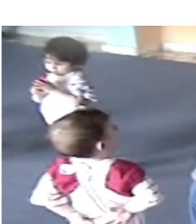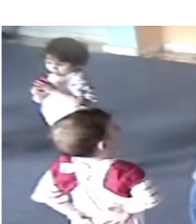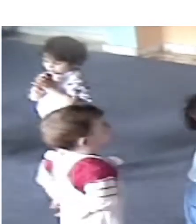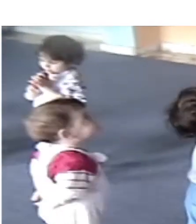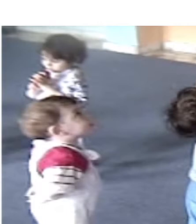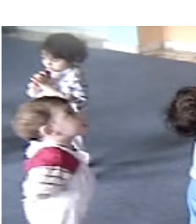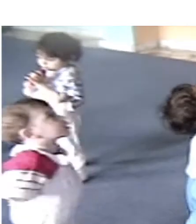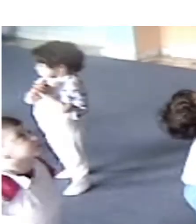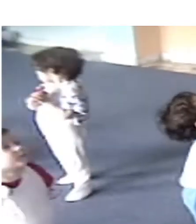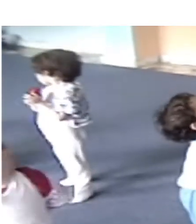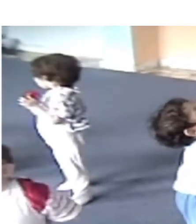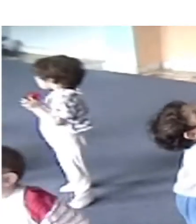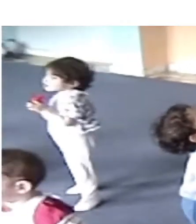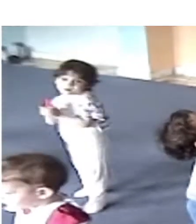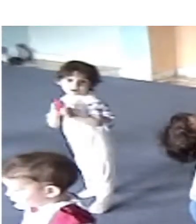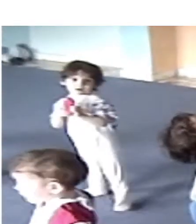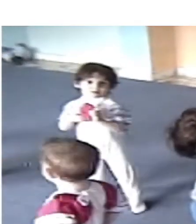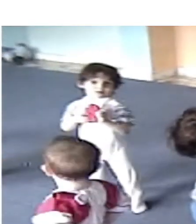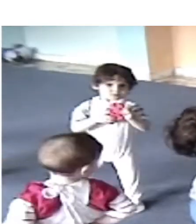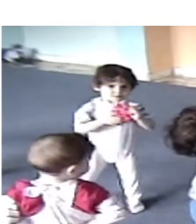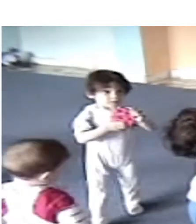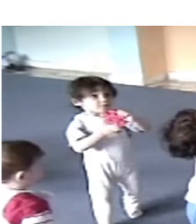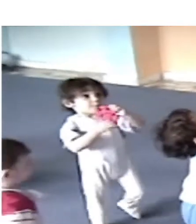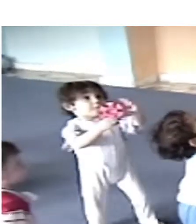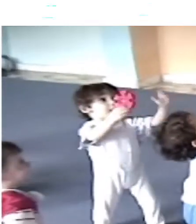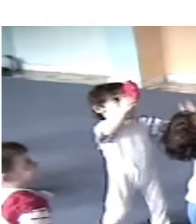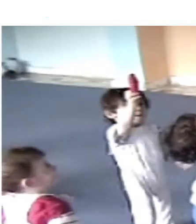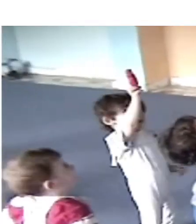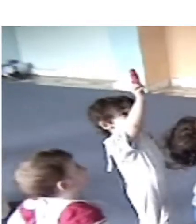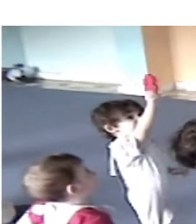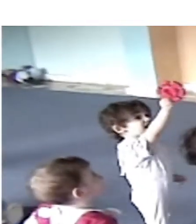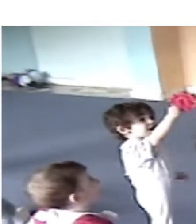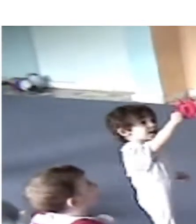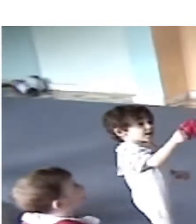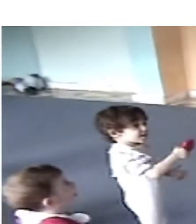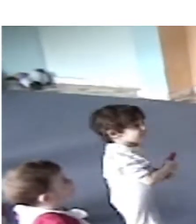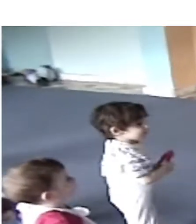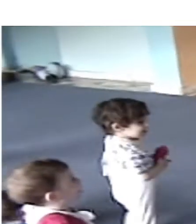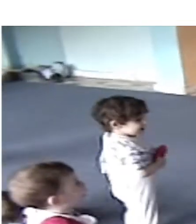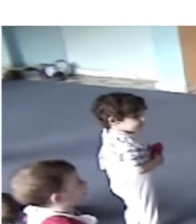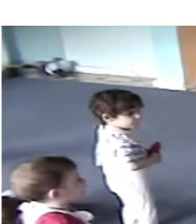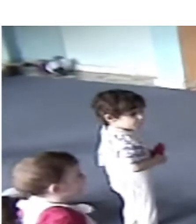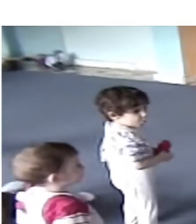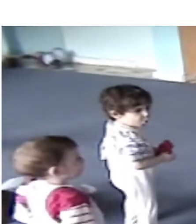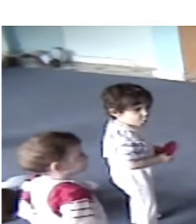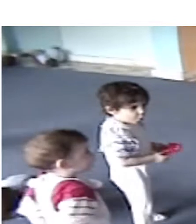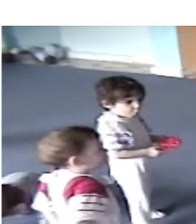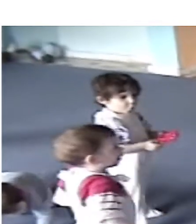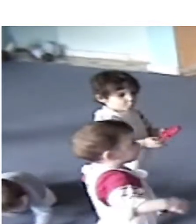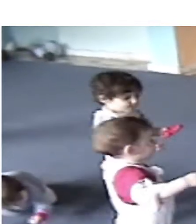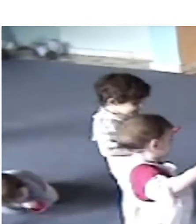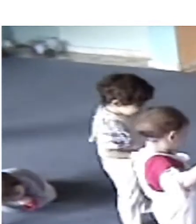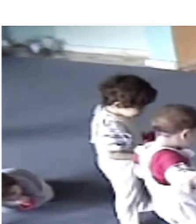And this is in one of the toddler rooms in St. Katherine's in the institution